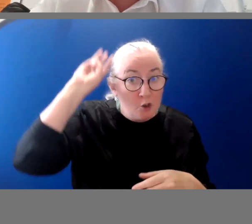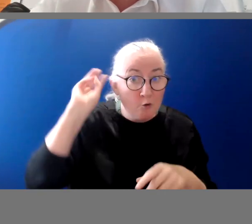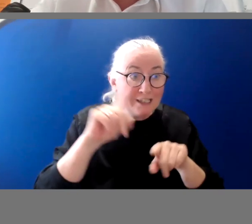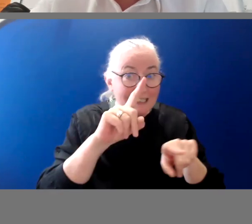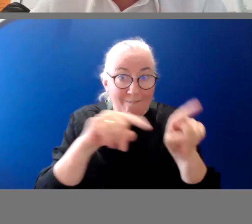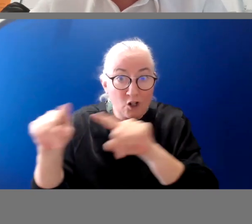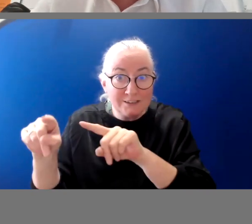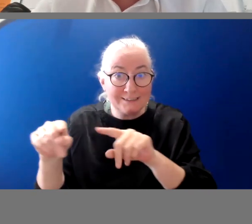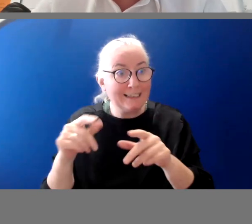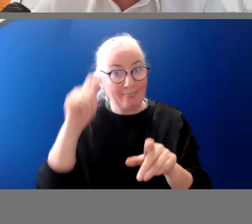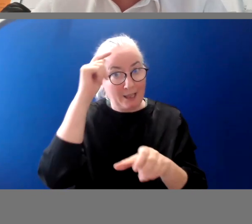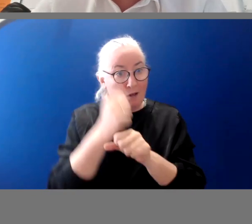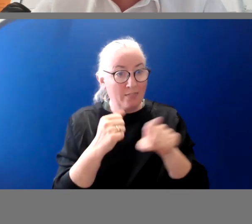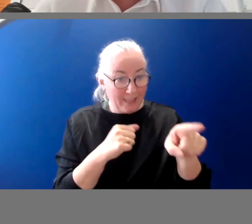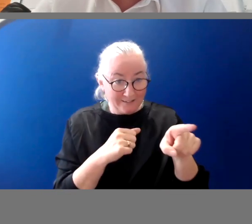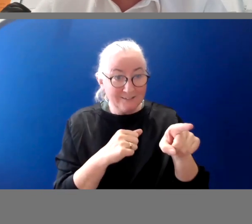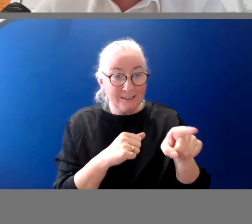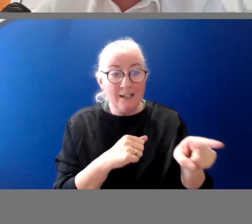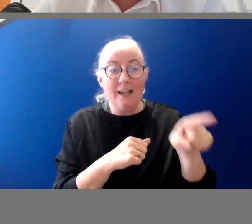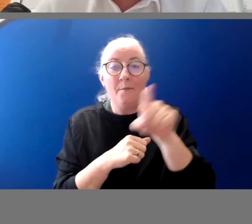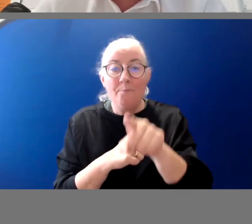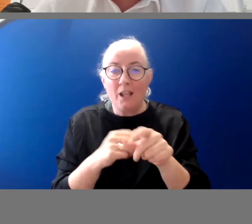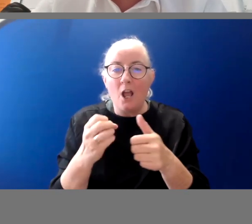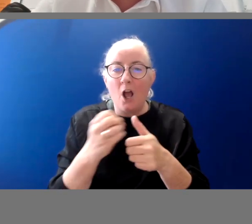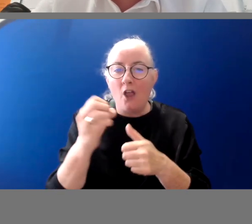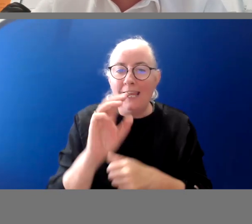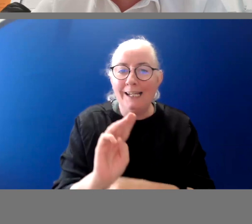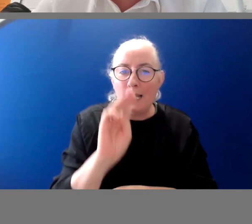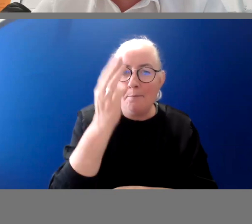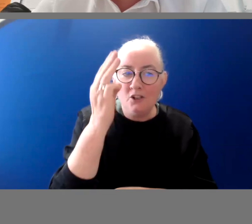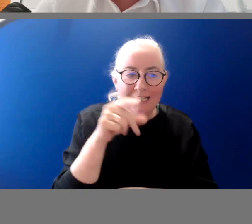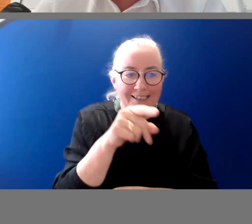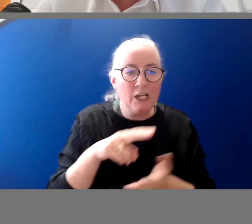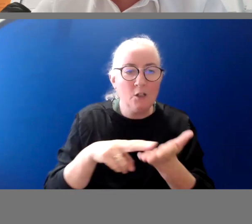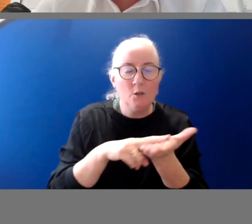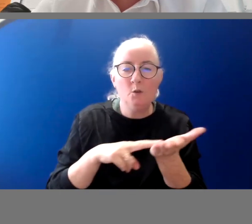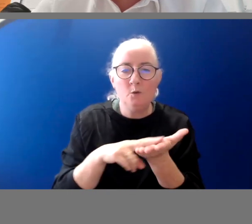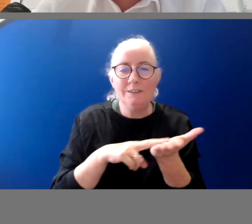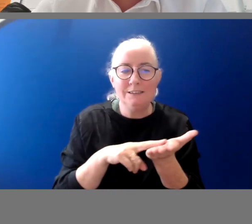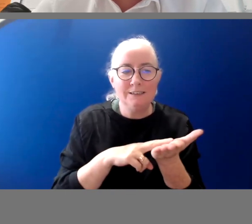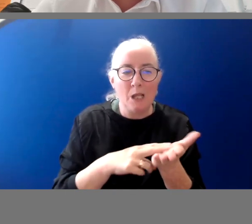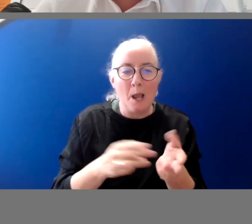okay in this in this image again we view they've used the actual power operated doors but they've